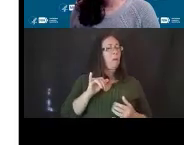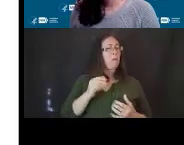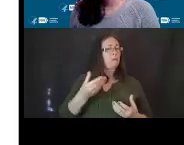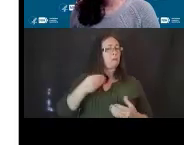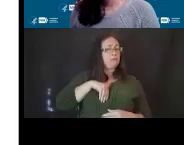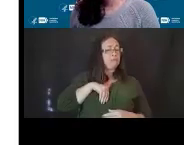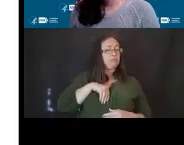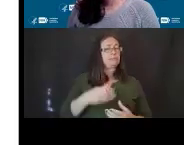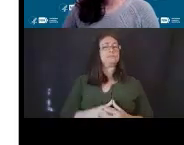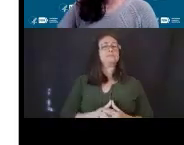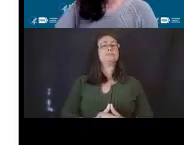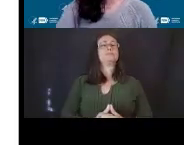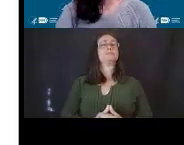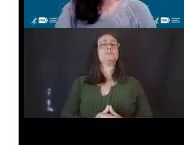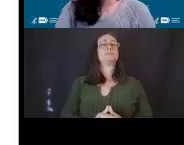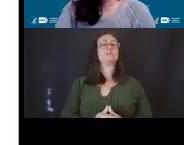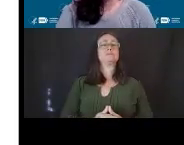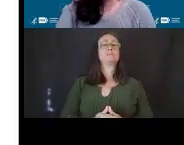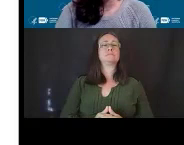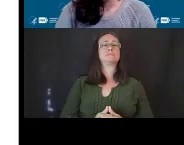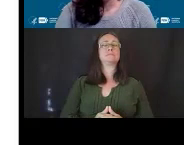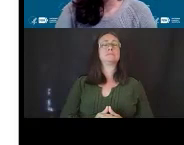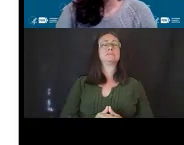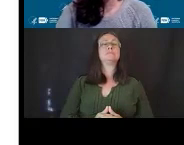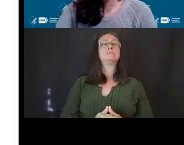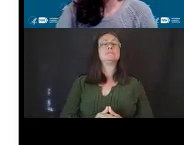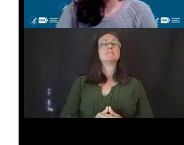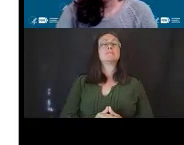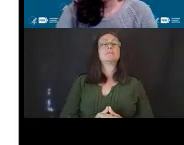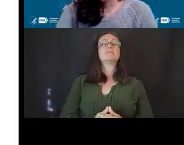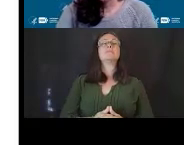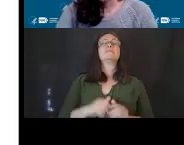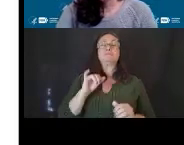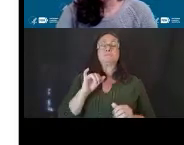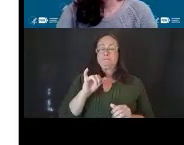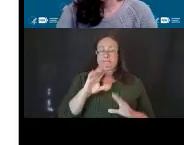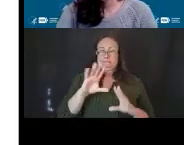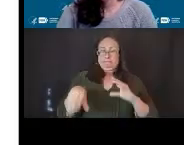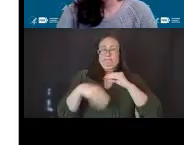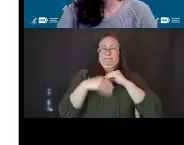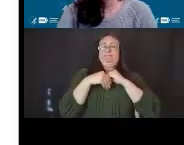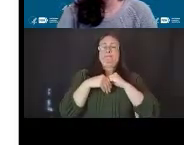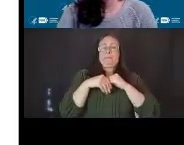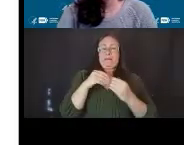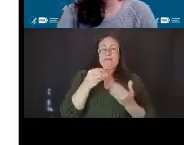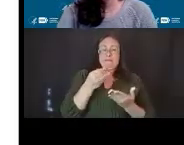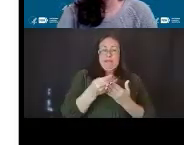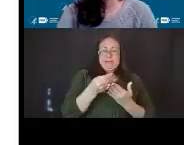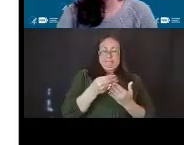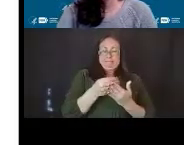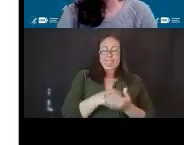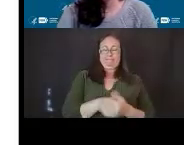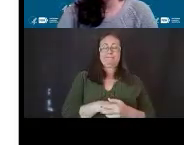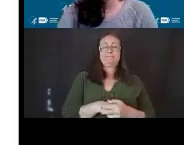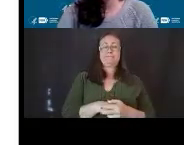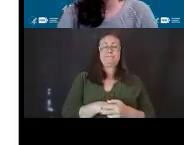and you have a team that you're working with, this is important to keep in mind even as you build and grow your team,